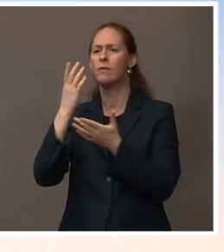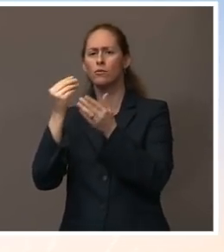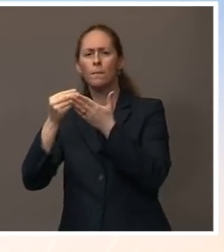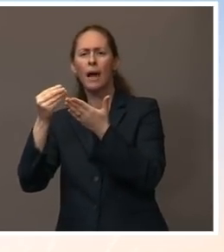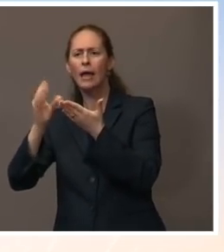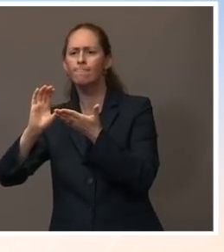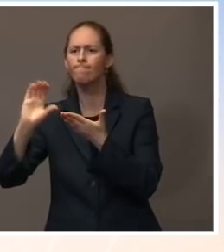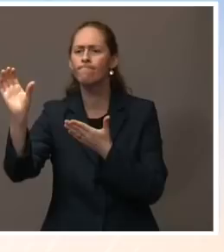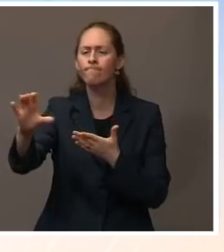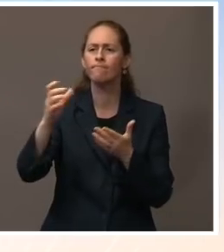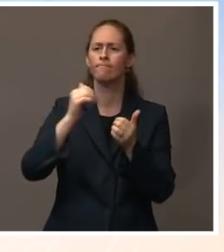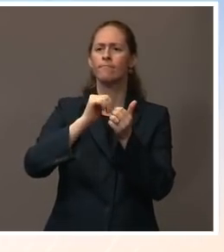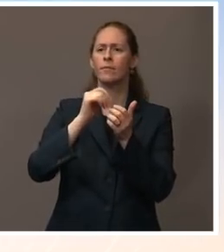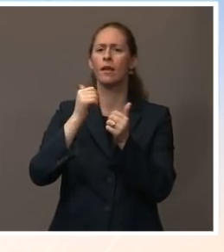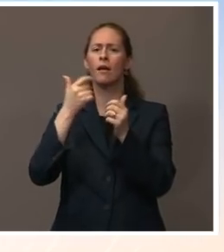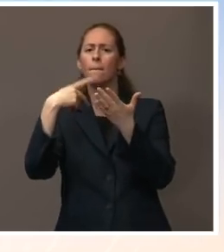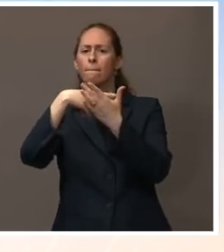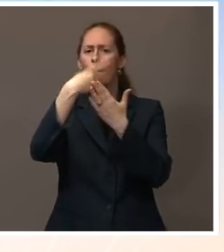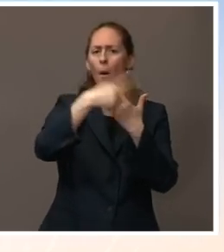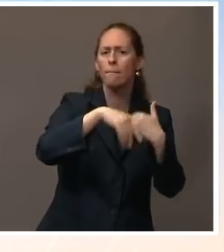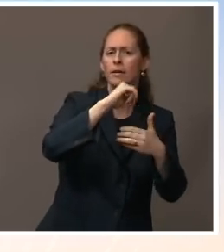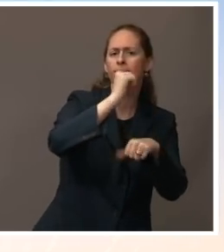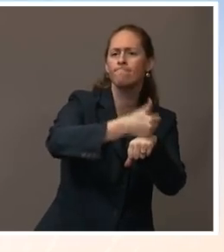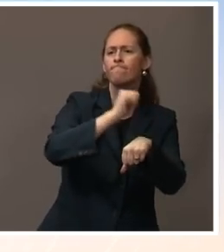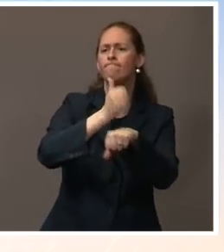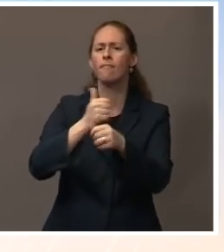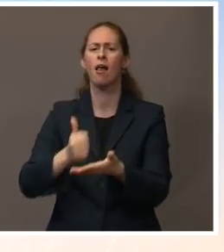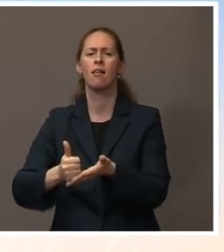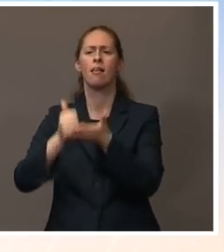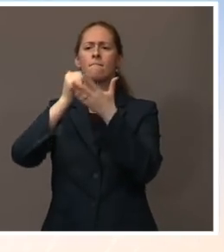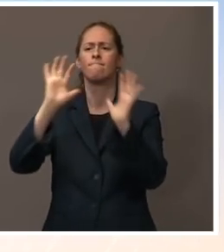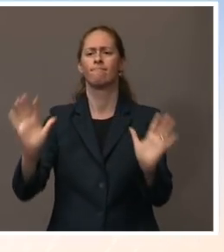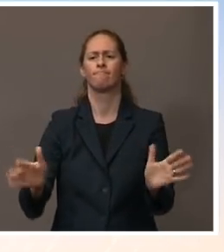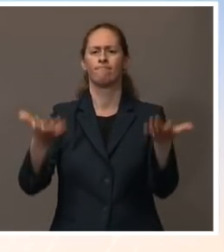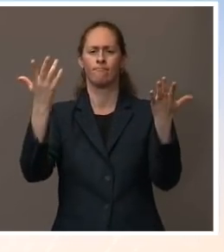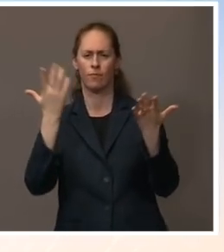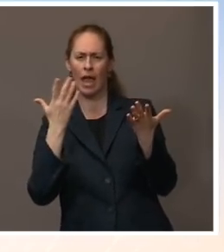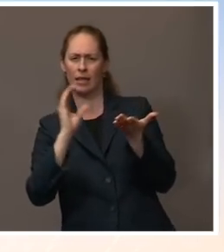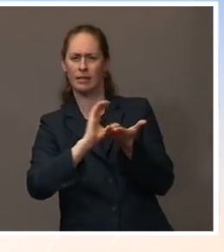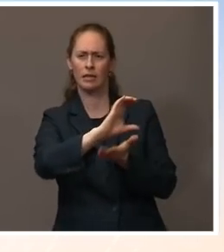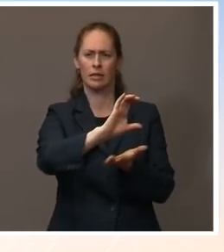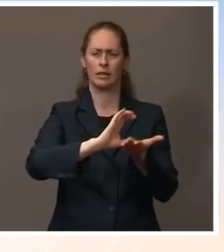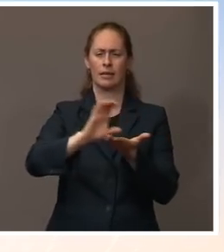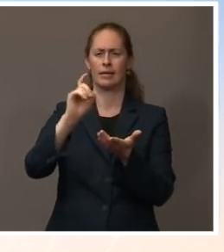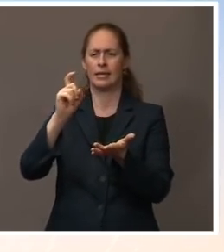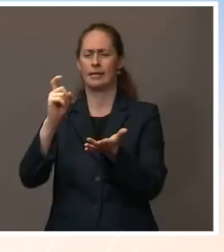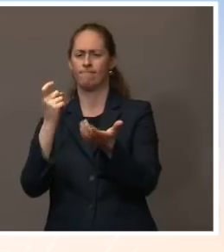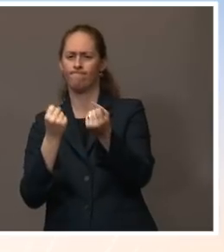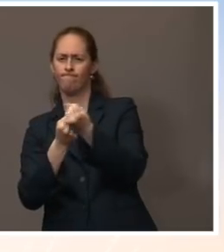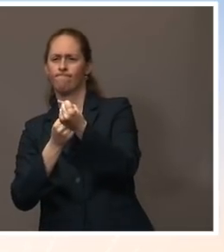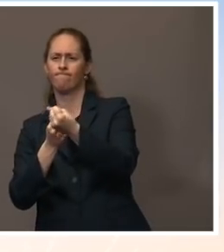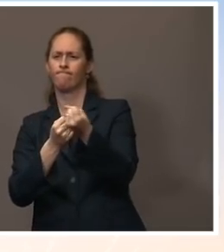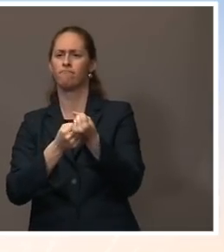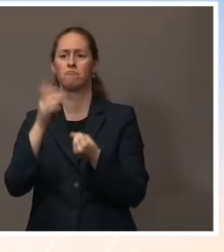an investment that he thinks can be quite effective. He's talked about, for decades -- and I think you'll hear him talk about more tomorrow --